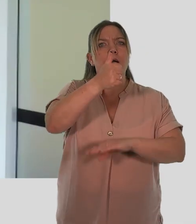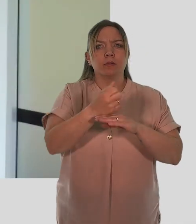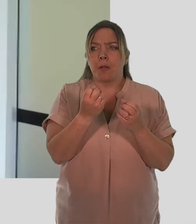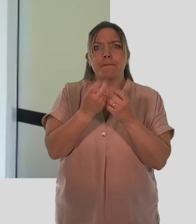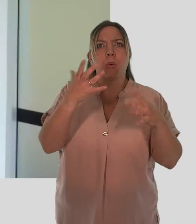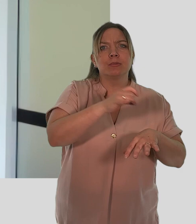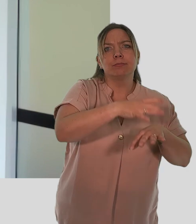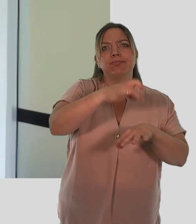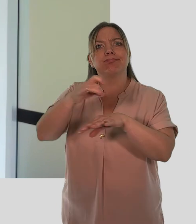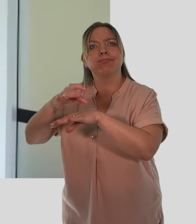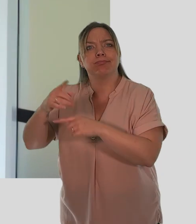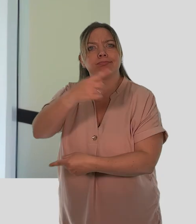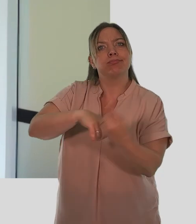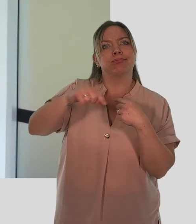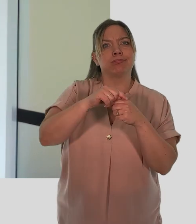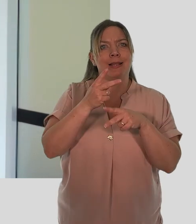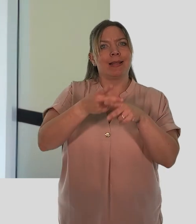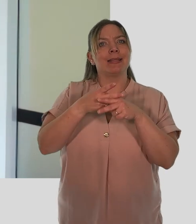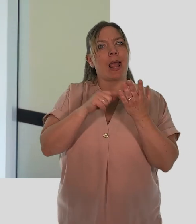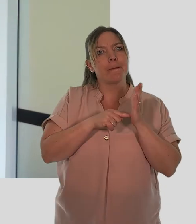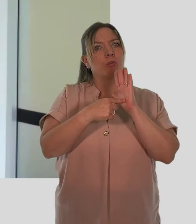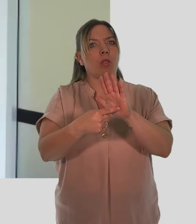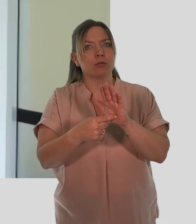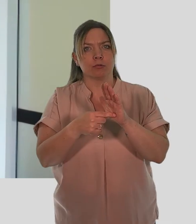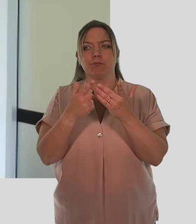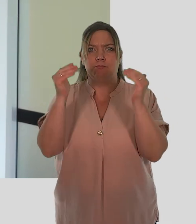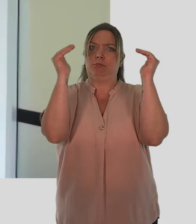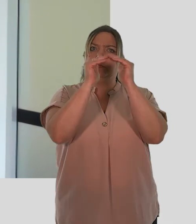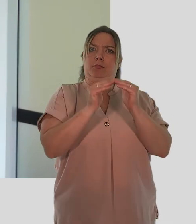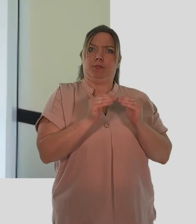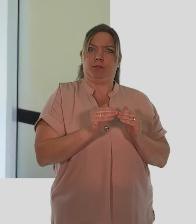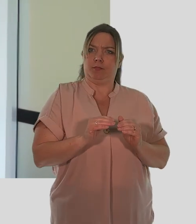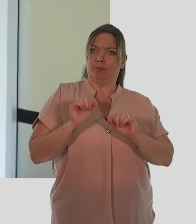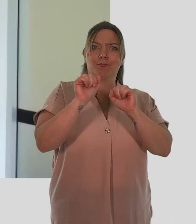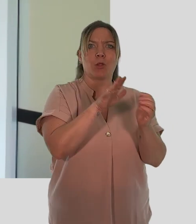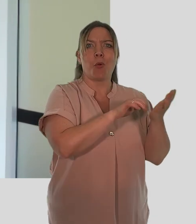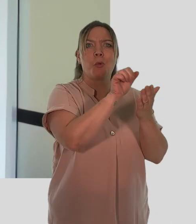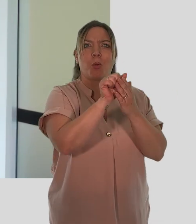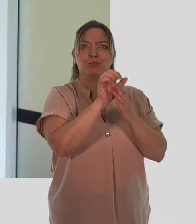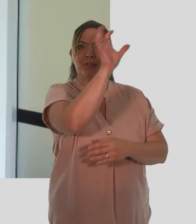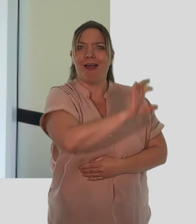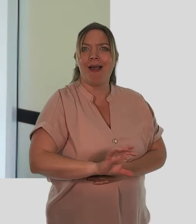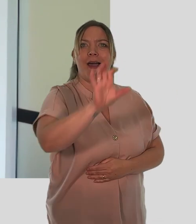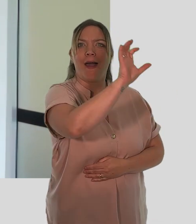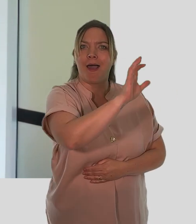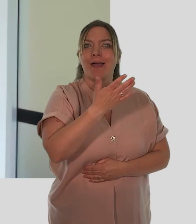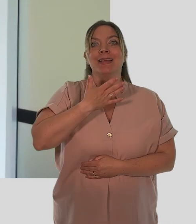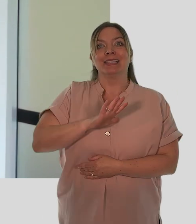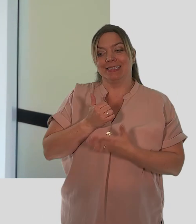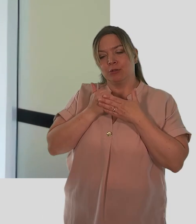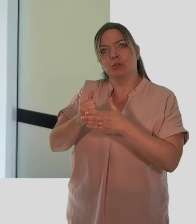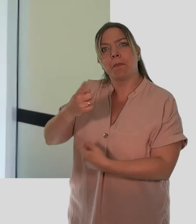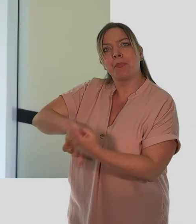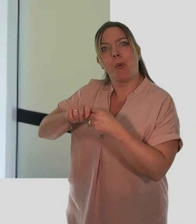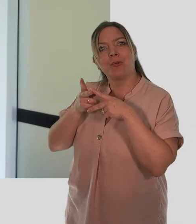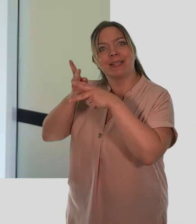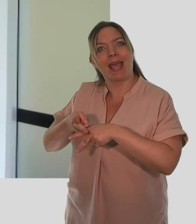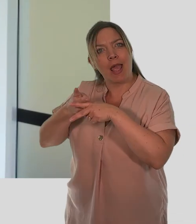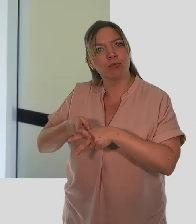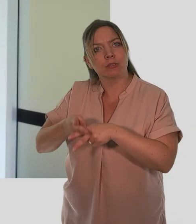Separately, we know that we need to make the region ready for monoclonal antibody therapies, which are now becoming available at a global level.